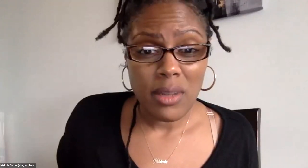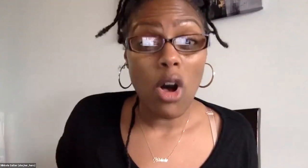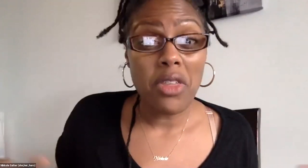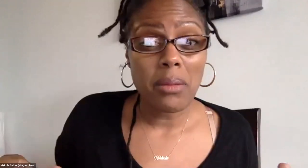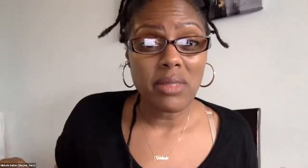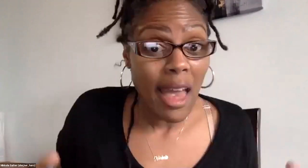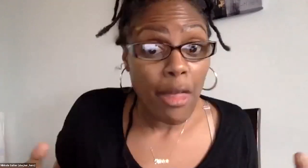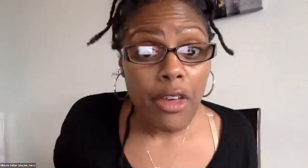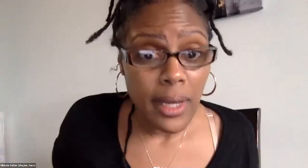Some call them death.